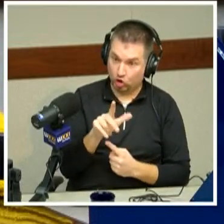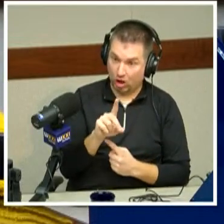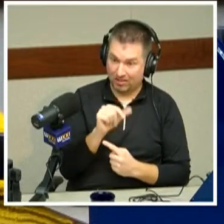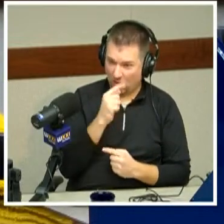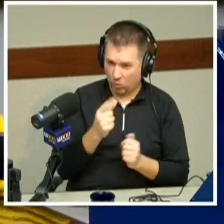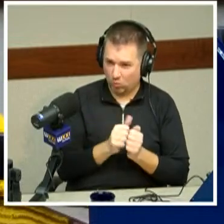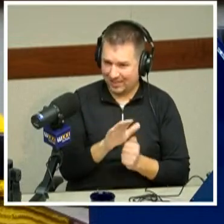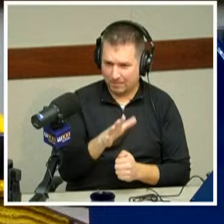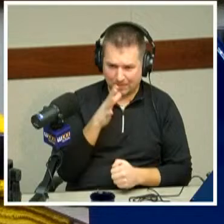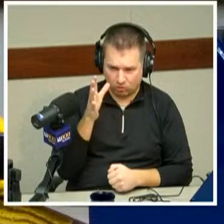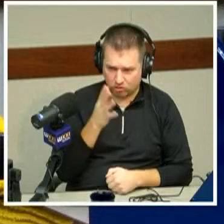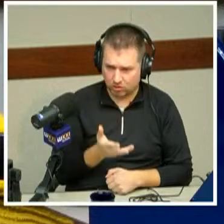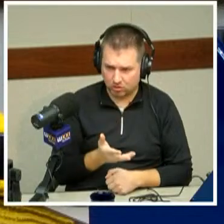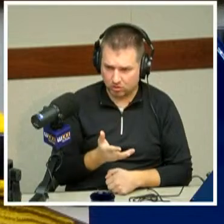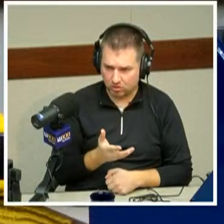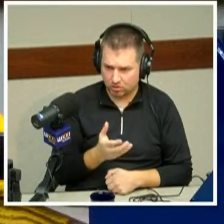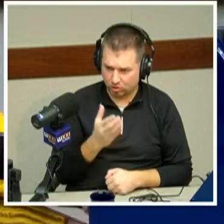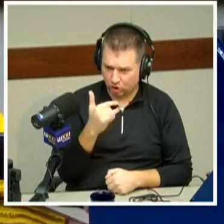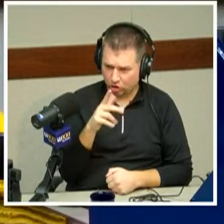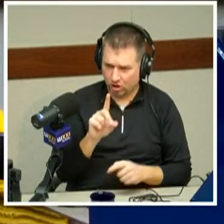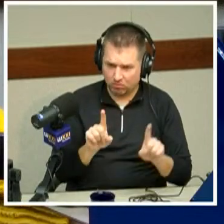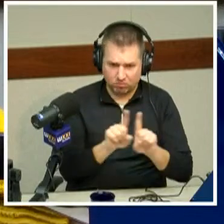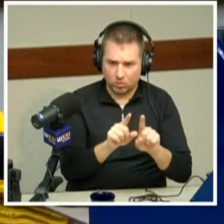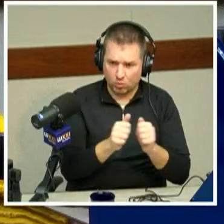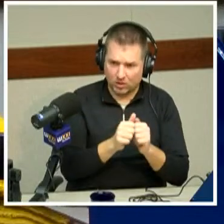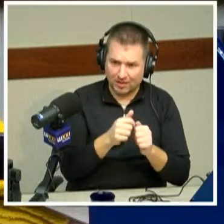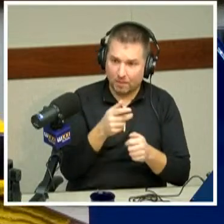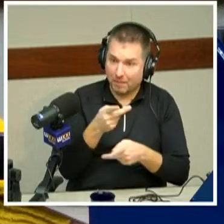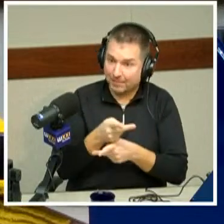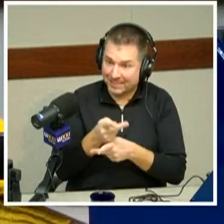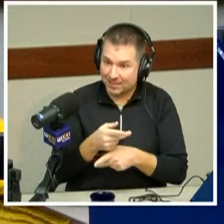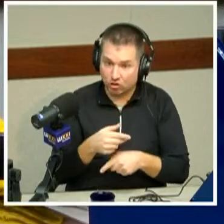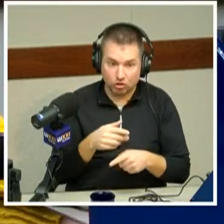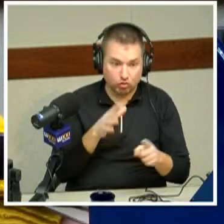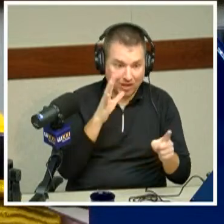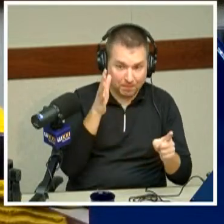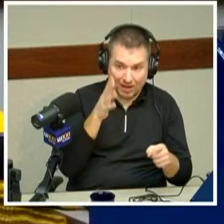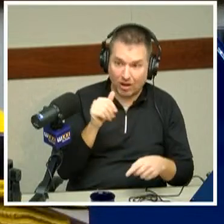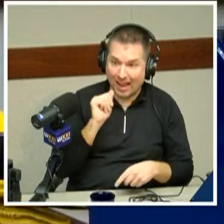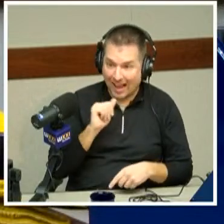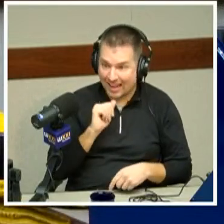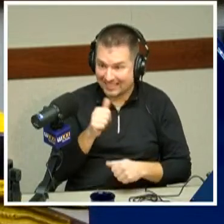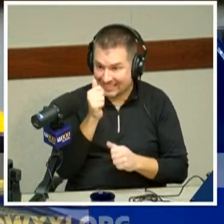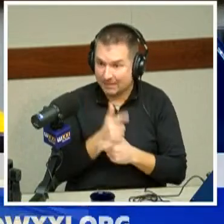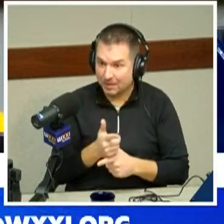parents they might be with a grandparent or a babysitter or an aunt or a sibling um so what rat